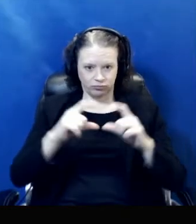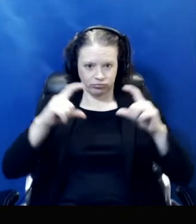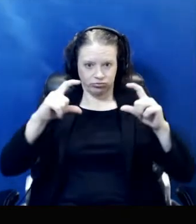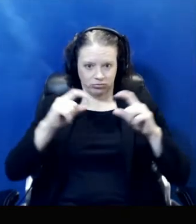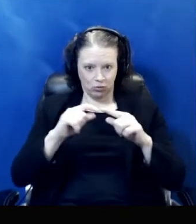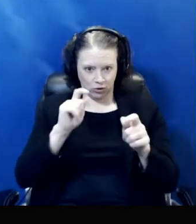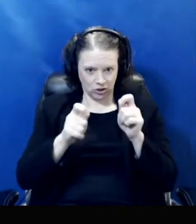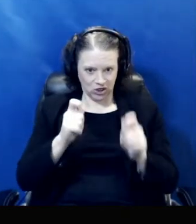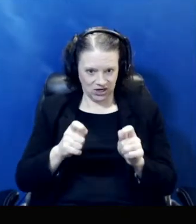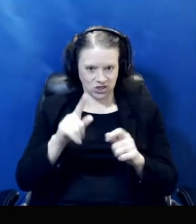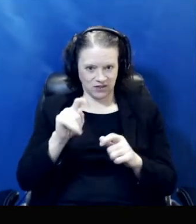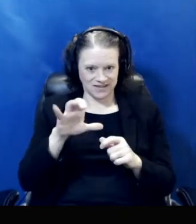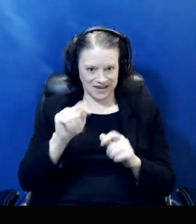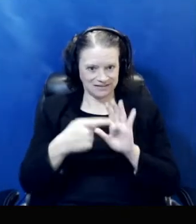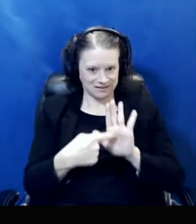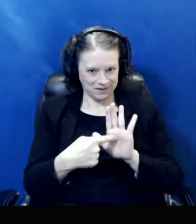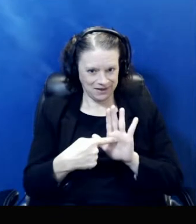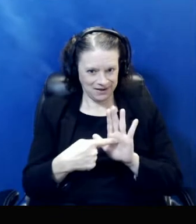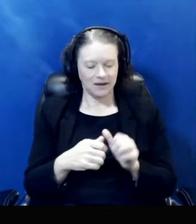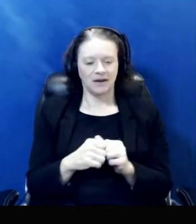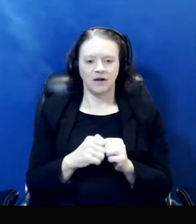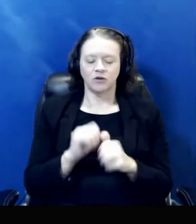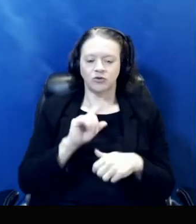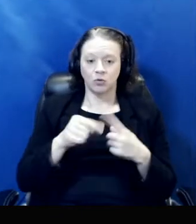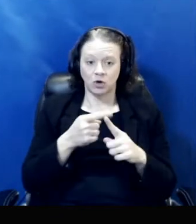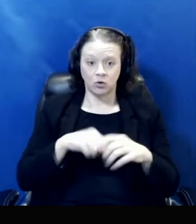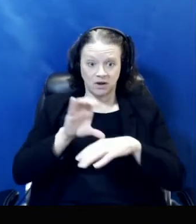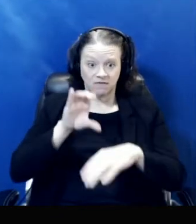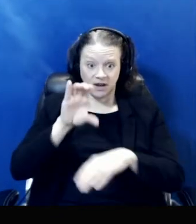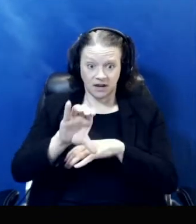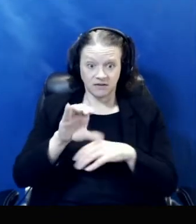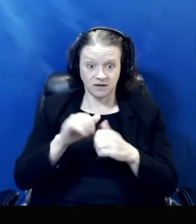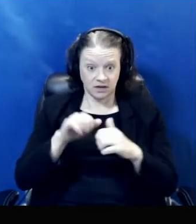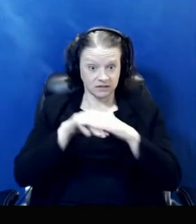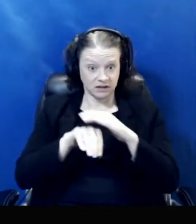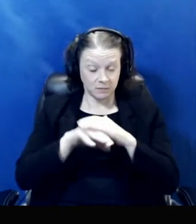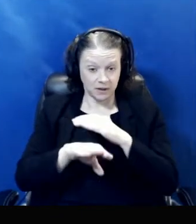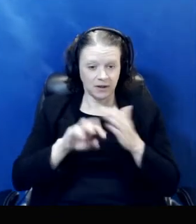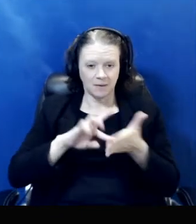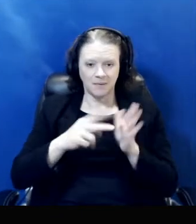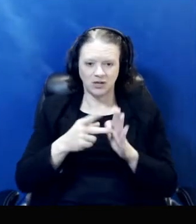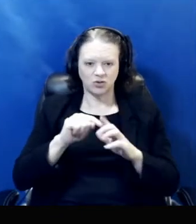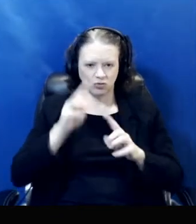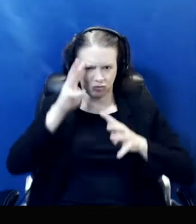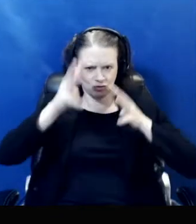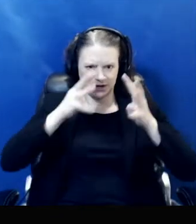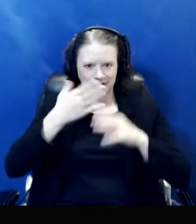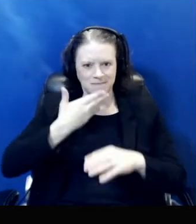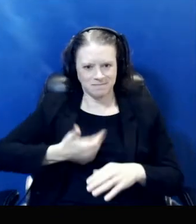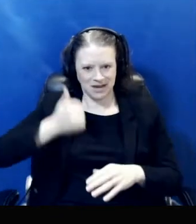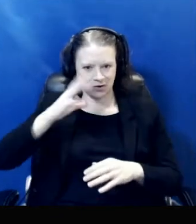So, when you invest in Accessibility, you're really just creating a better experience for everyone. Further,